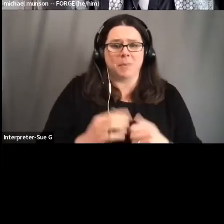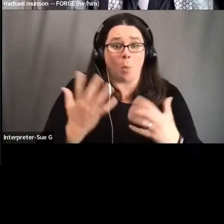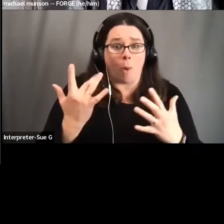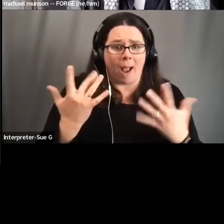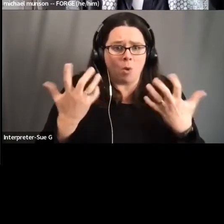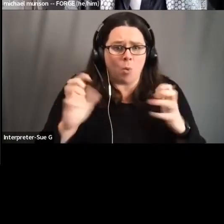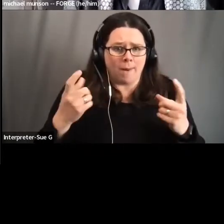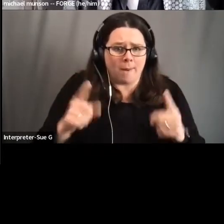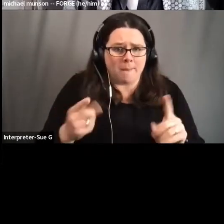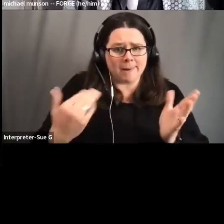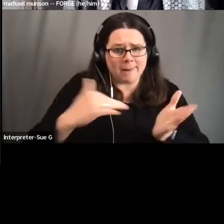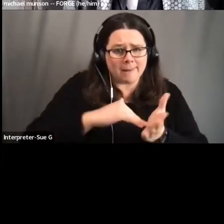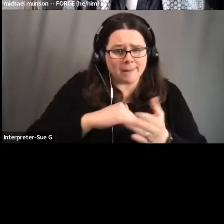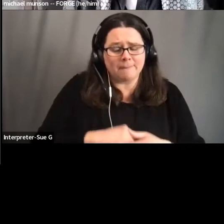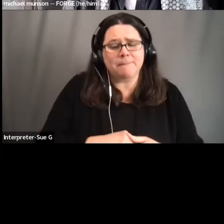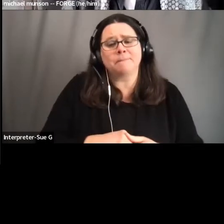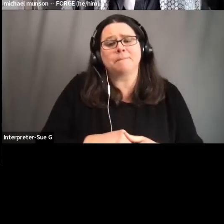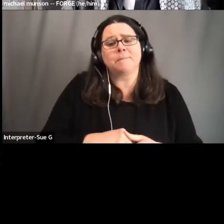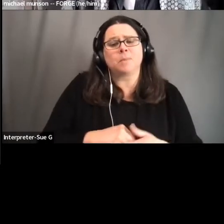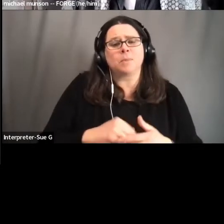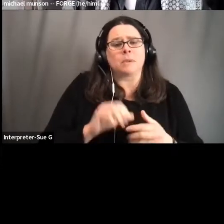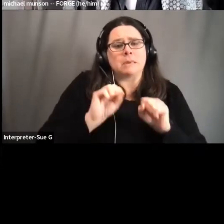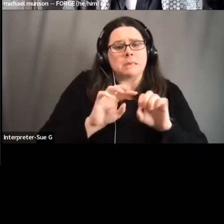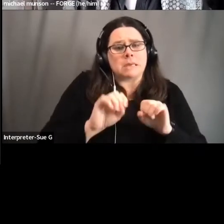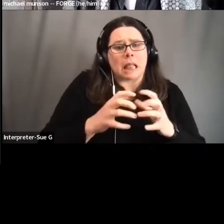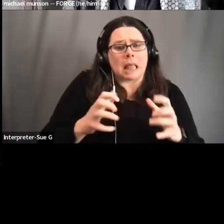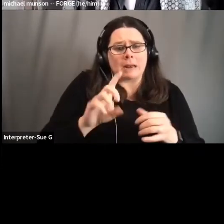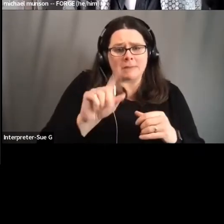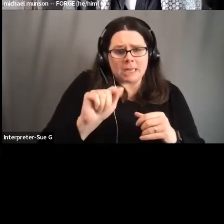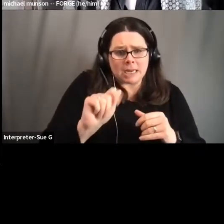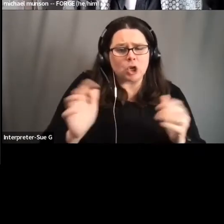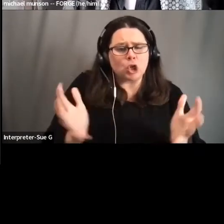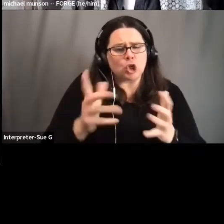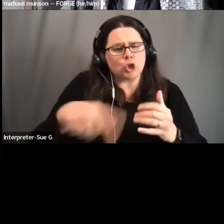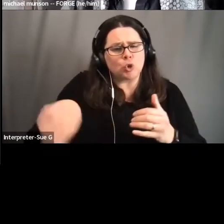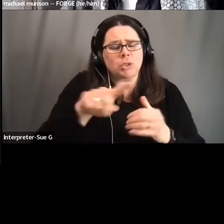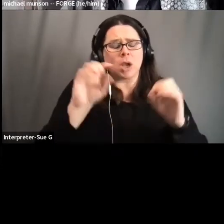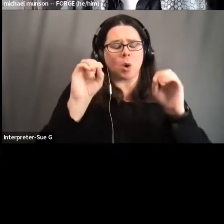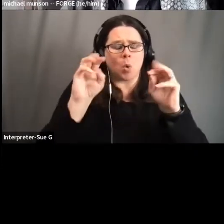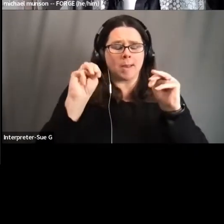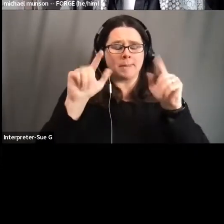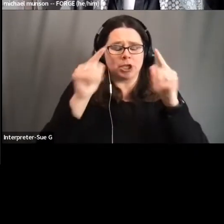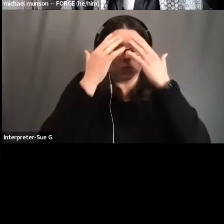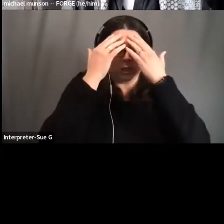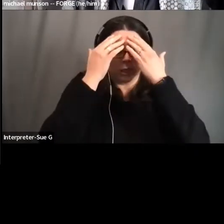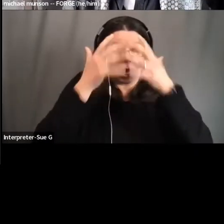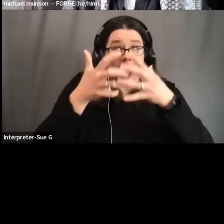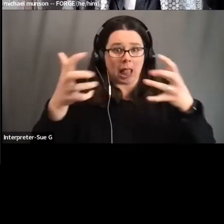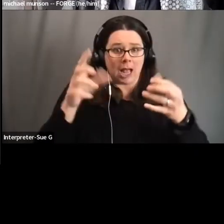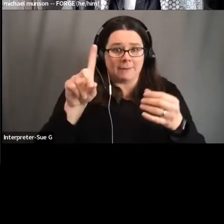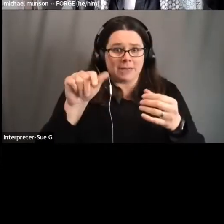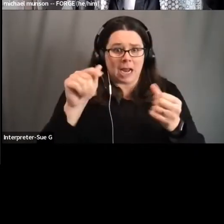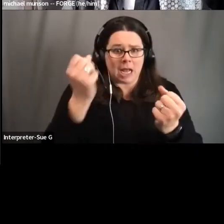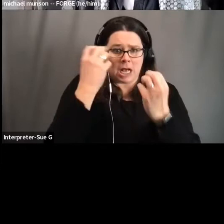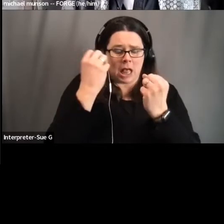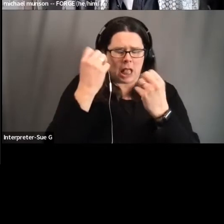So we've talked a lot about data. So I'm going to encourage us to say, "Oh my gosh, that was a lot of data "in a short period of time."